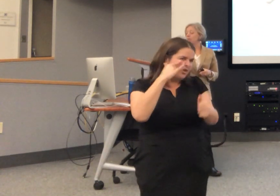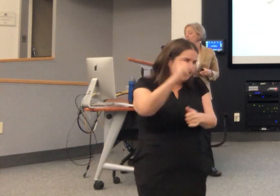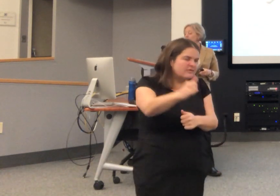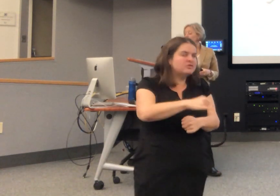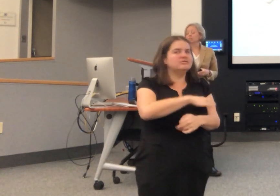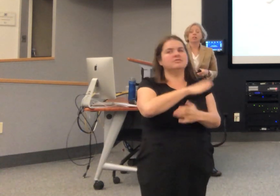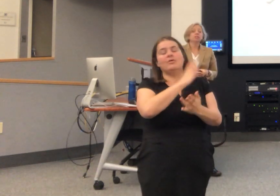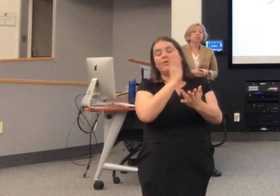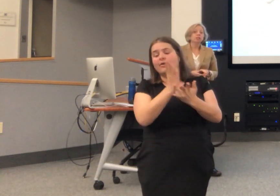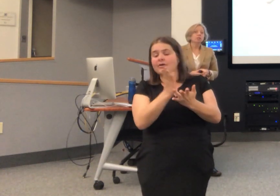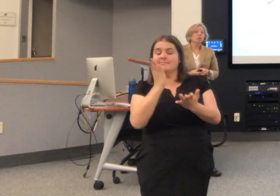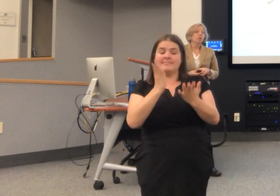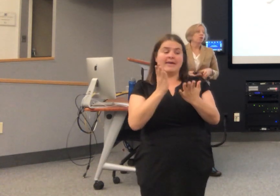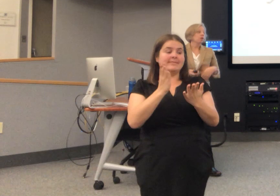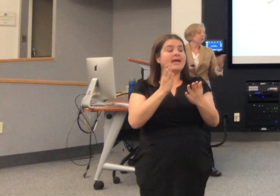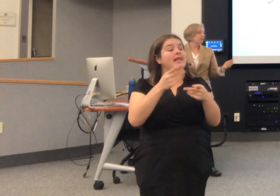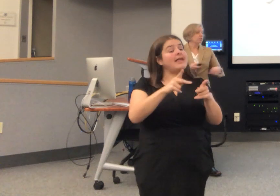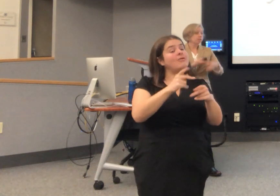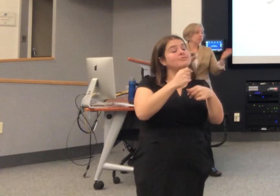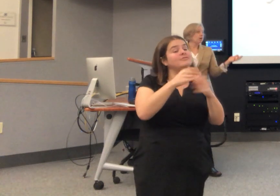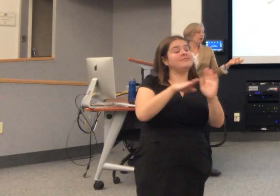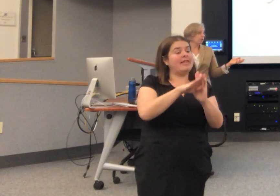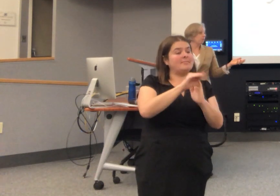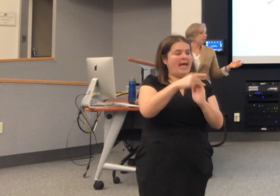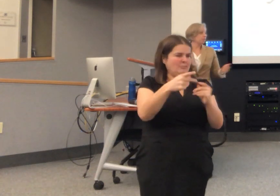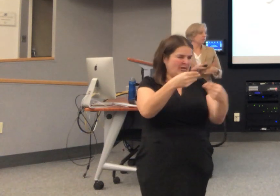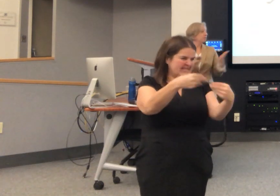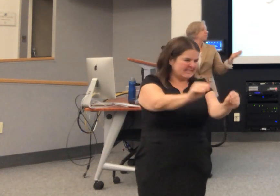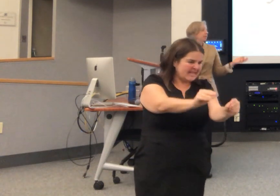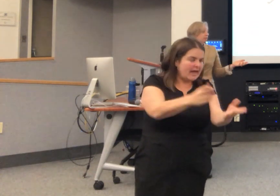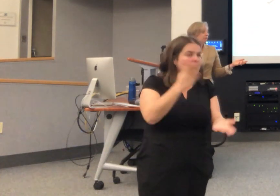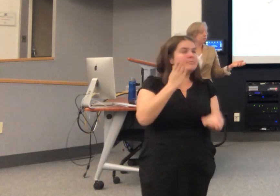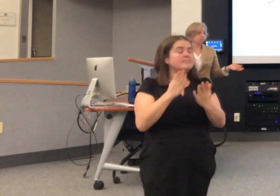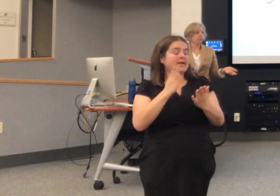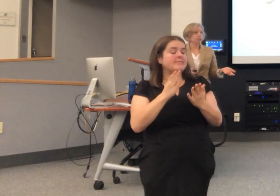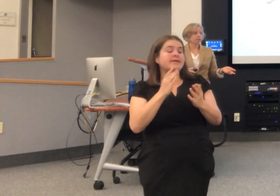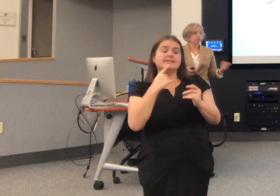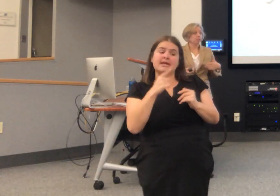to go on the app that will sell, in other cases, I might wanna just make it available freely.